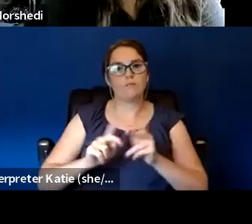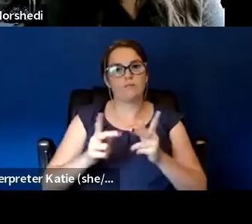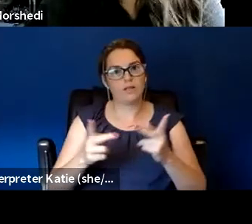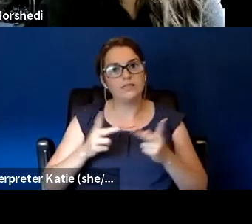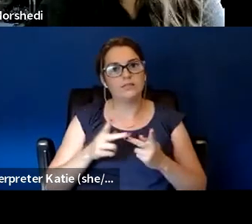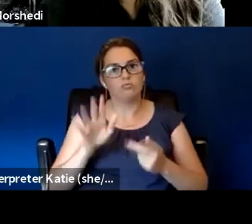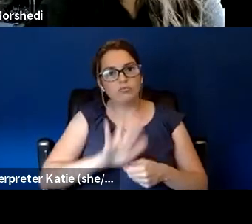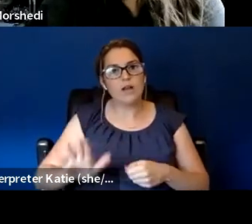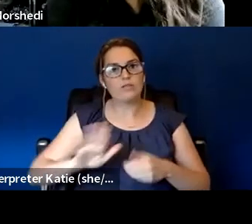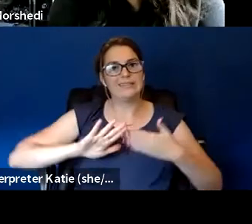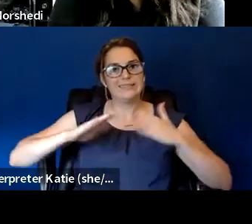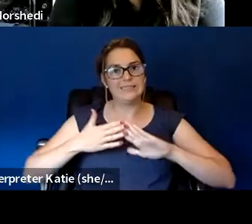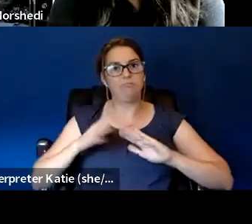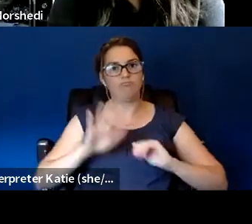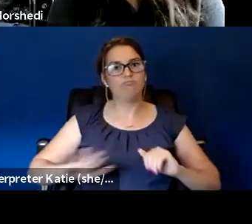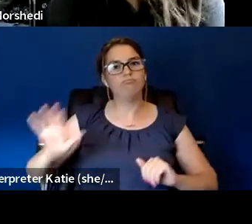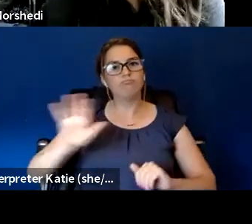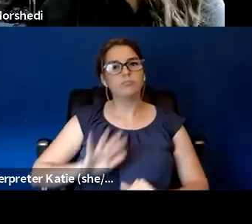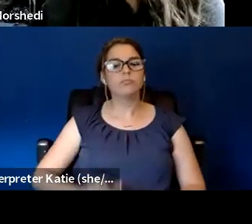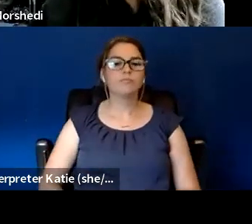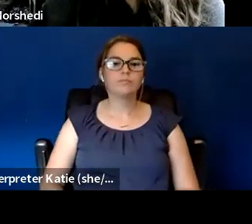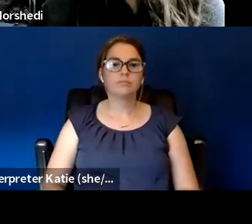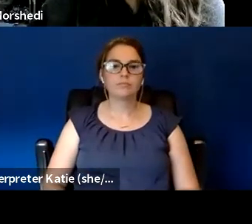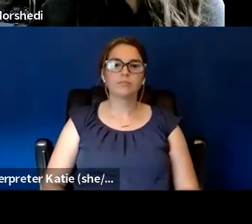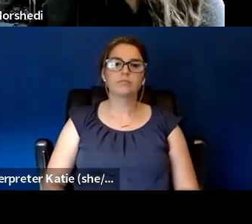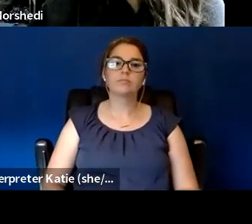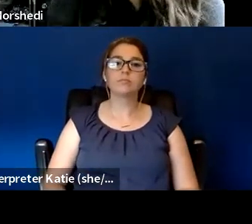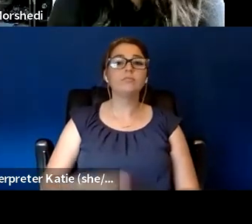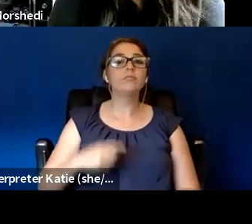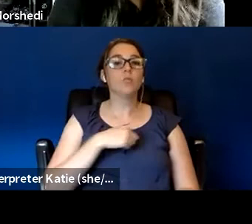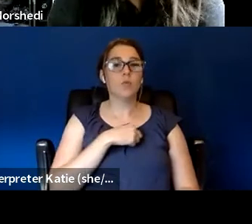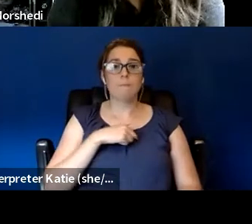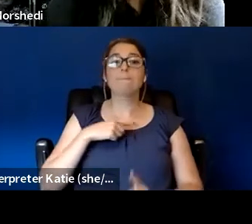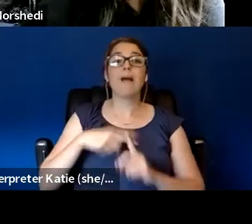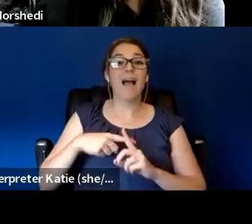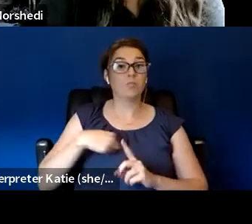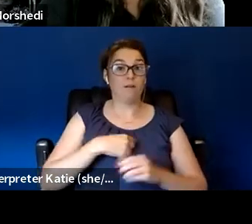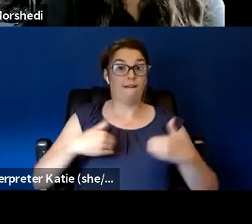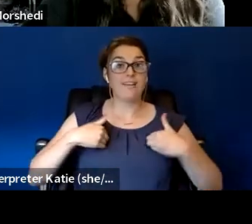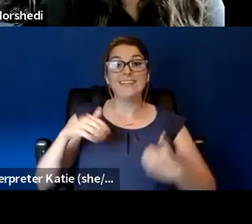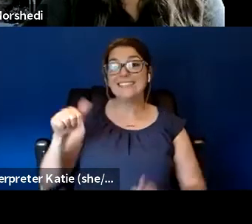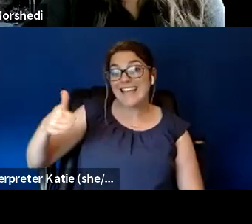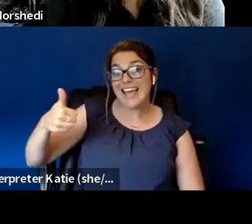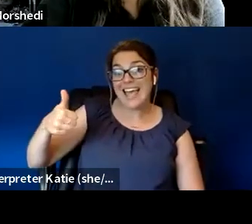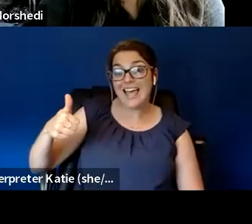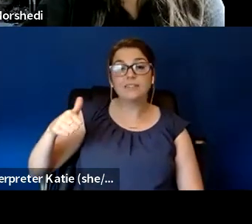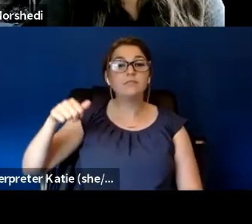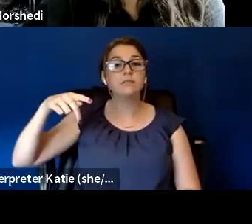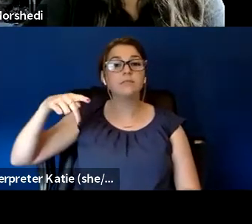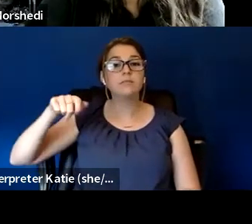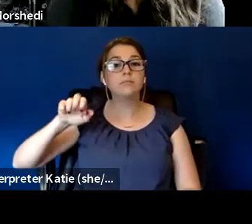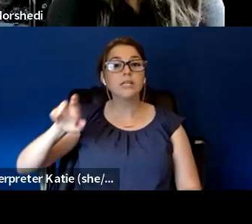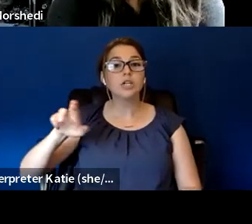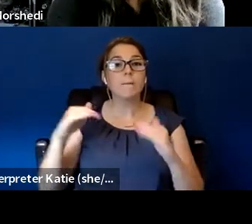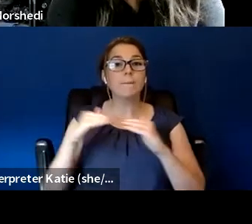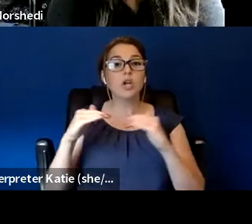We actually have 10 peers that are actually certified through the state on our team.